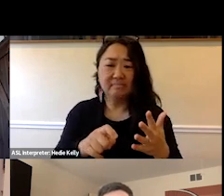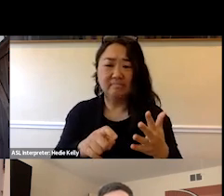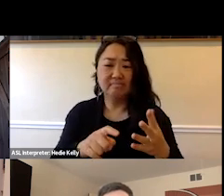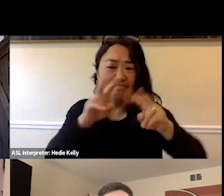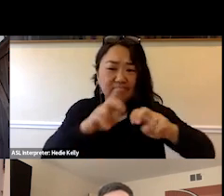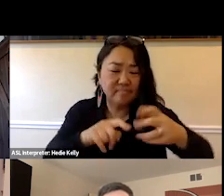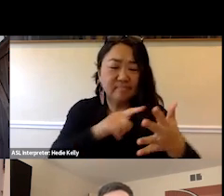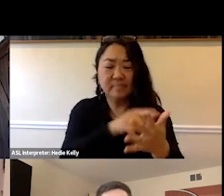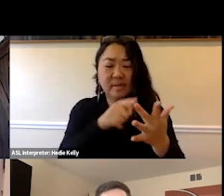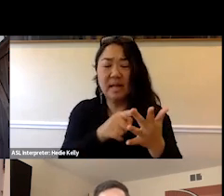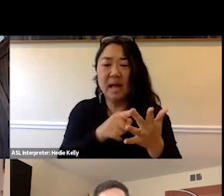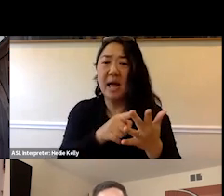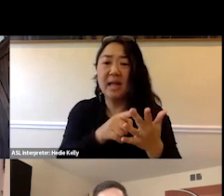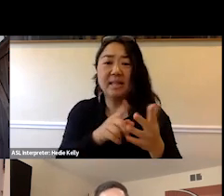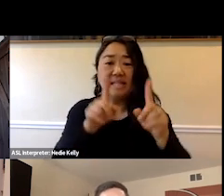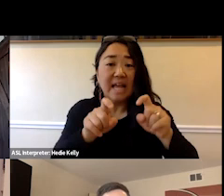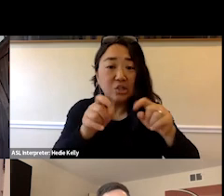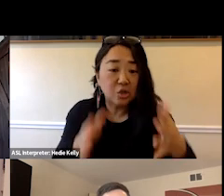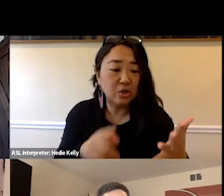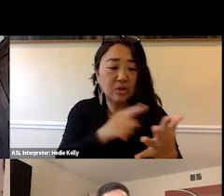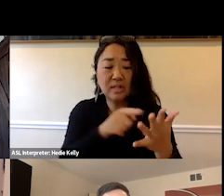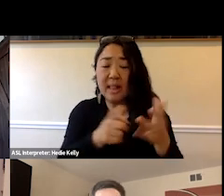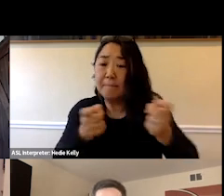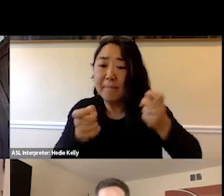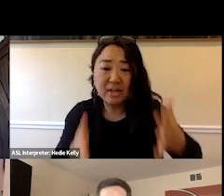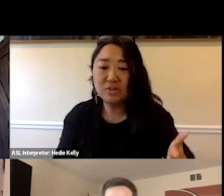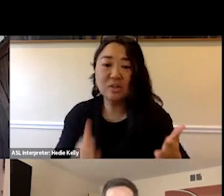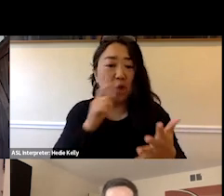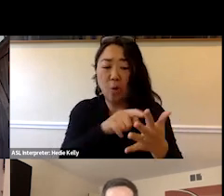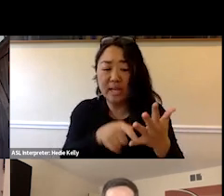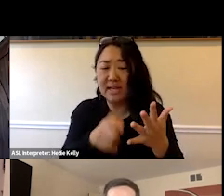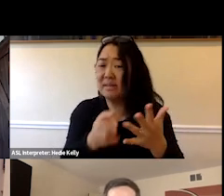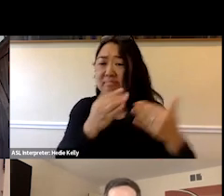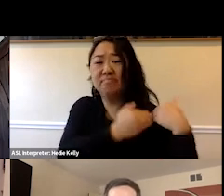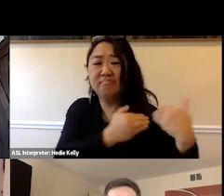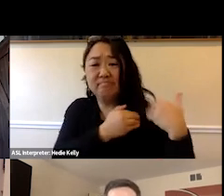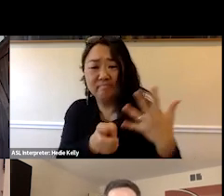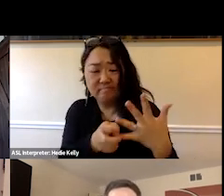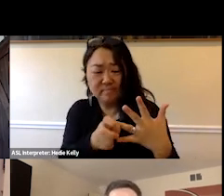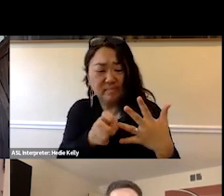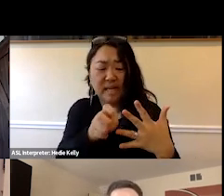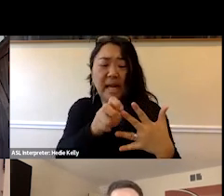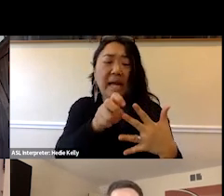managers who have to deal with the support tickets. Right. And you go all the way as far left as you can, and you're like, you start with, well, what's our idea?